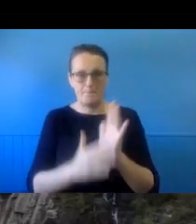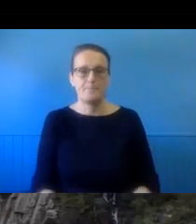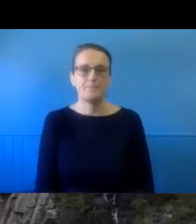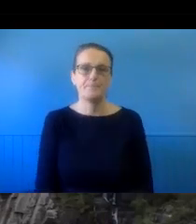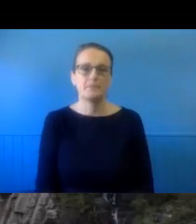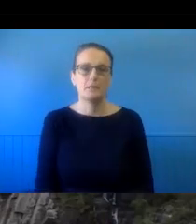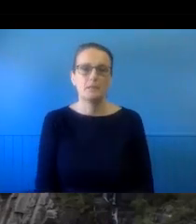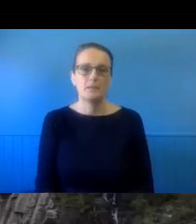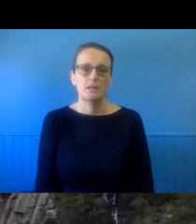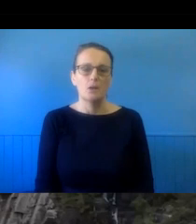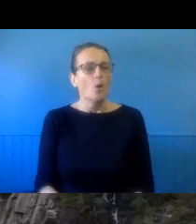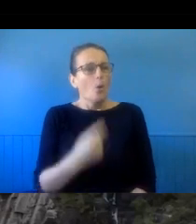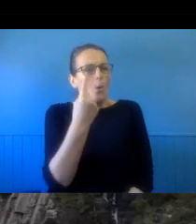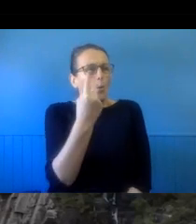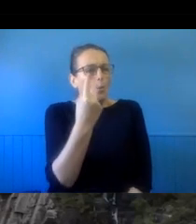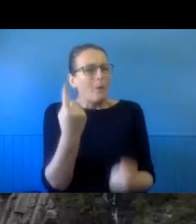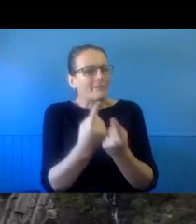Thanks, Tom. The one thing I want to add, especially when